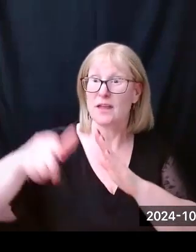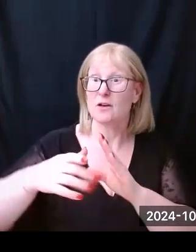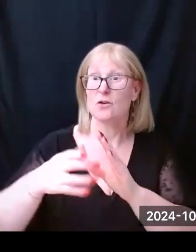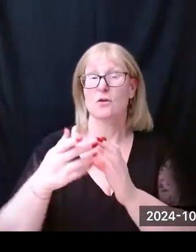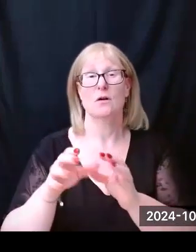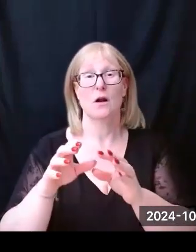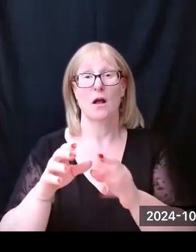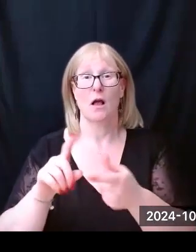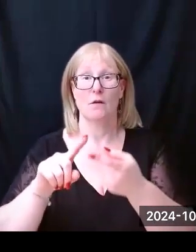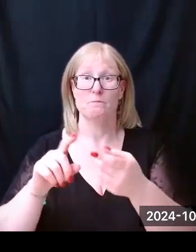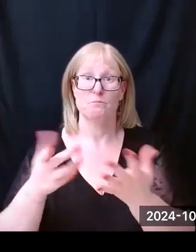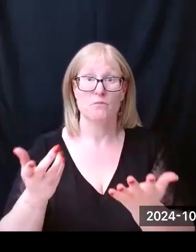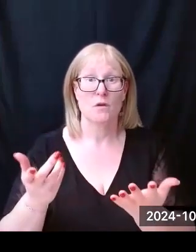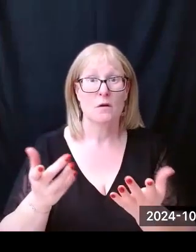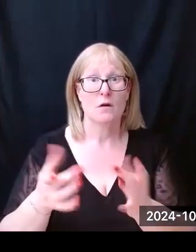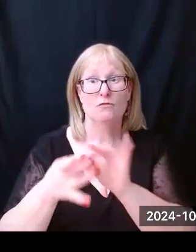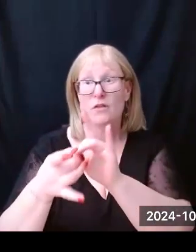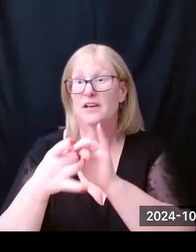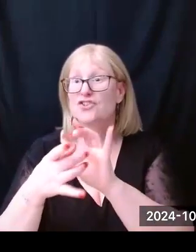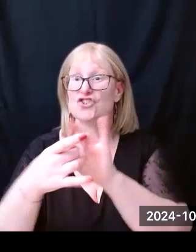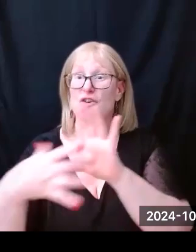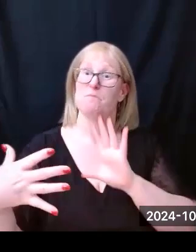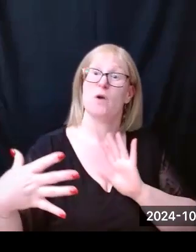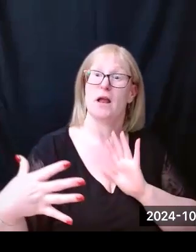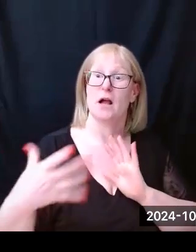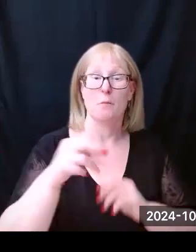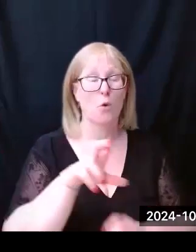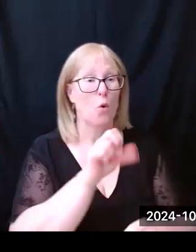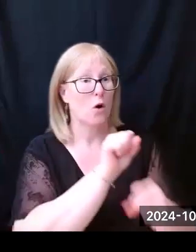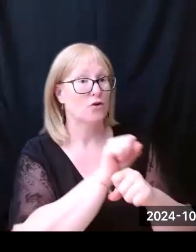job that they wanted and help them recognize that you can apply and do it again.